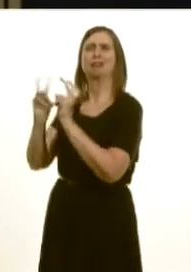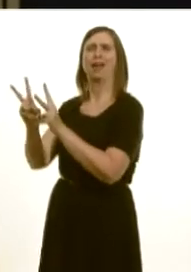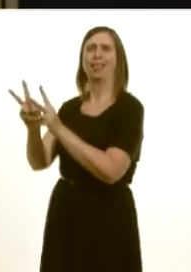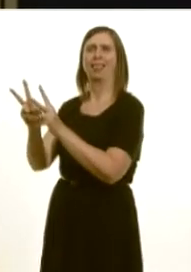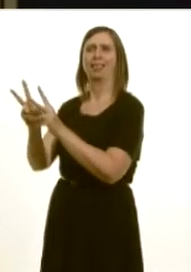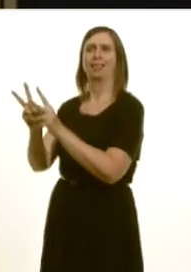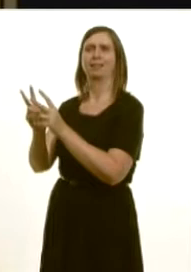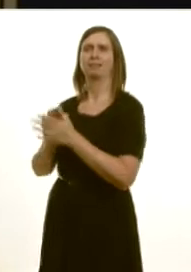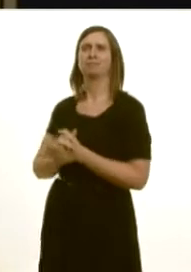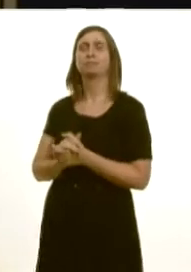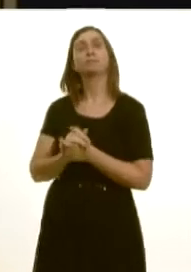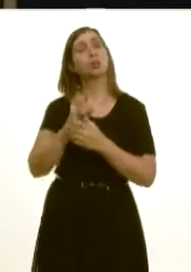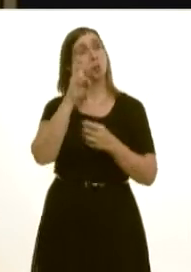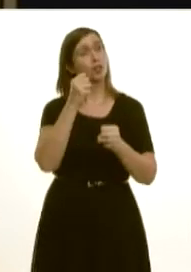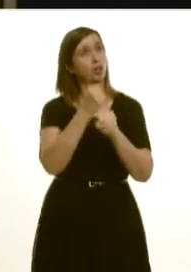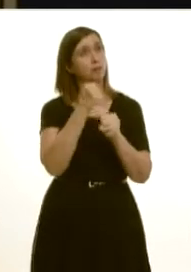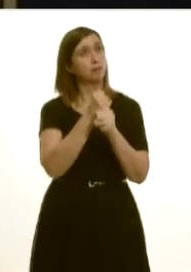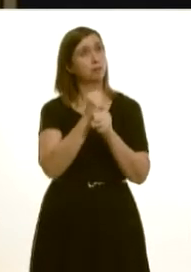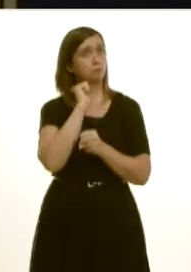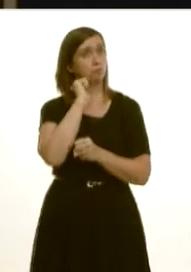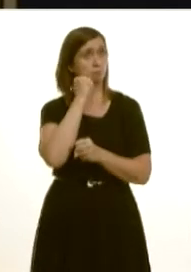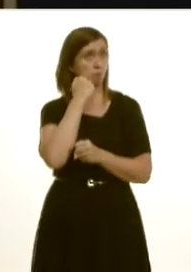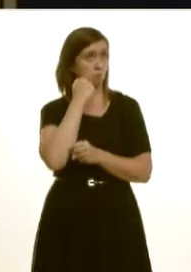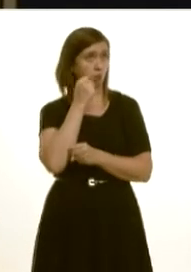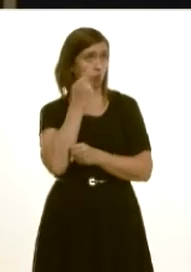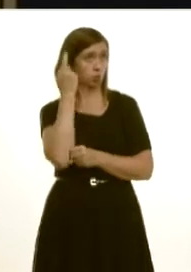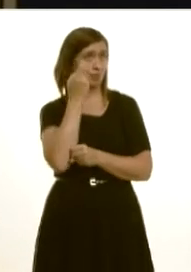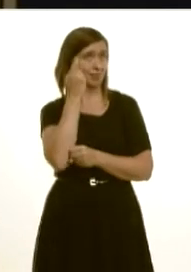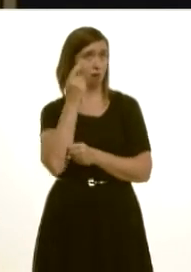Will the Welsh Government ensure that local authorities have policies in place to ensure